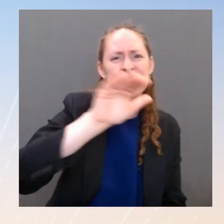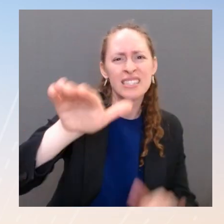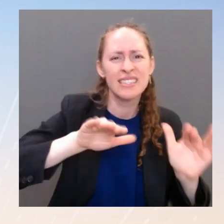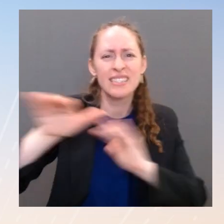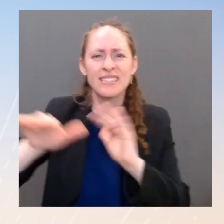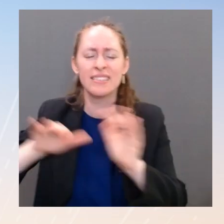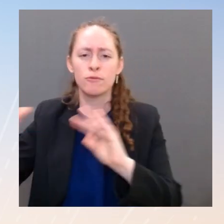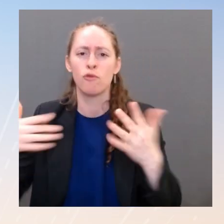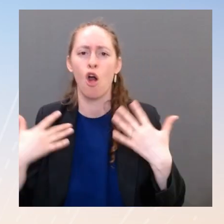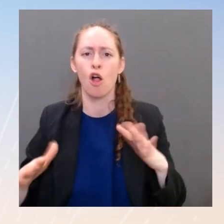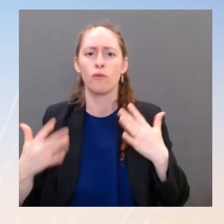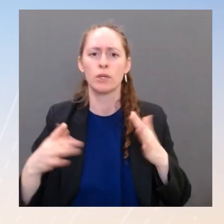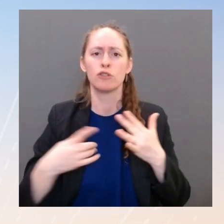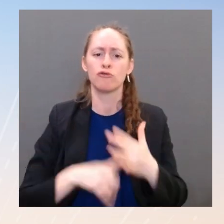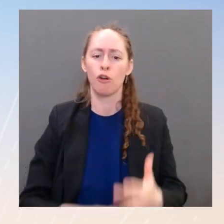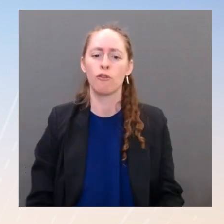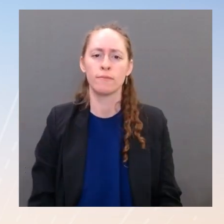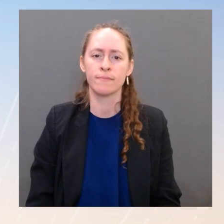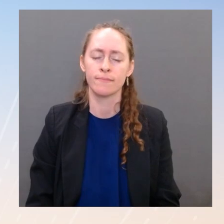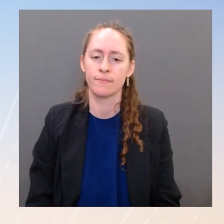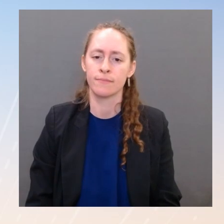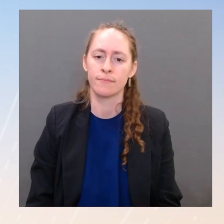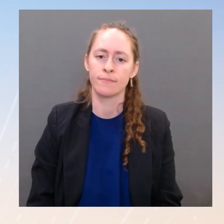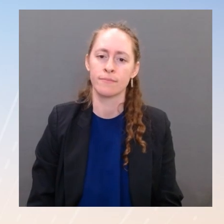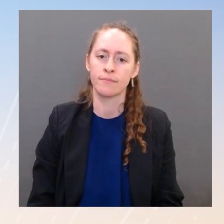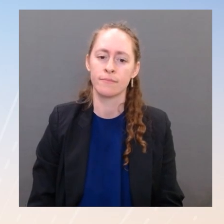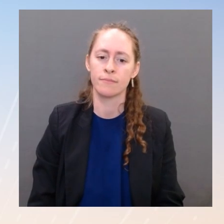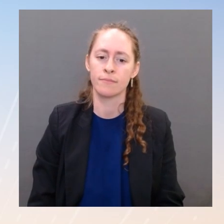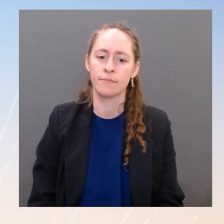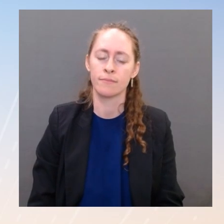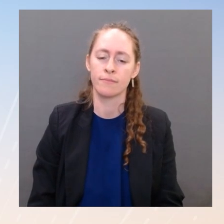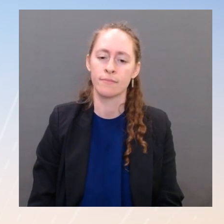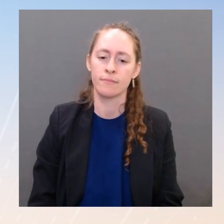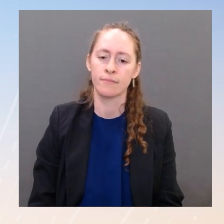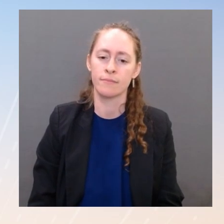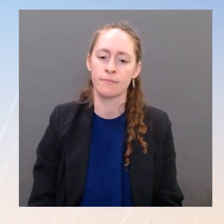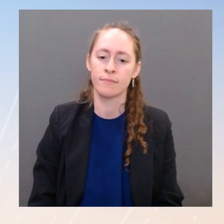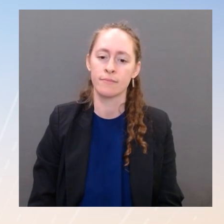or how is the President following the evacuation of civilians from Mariupol?